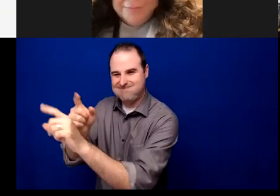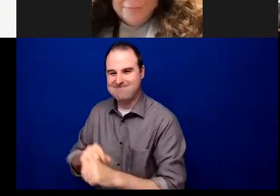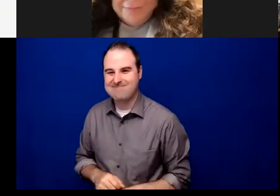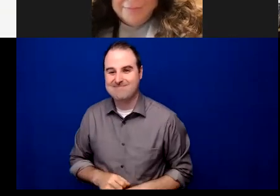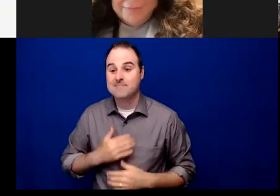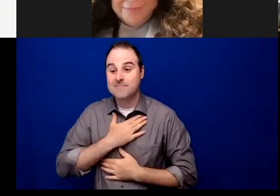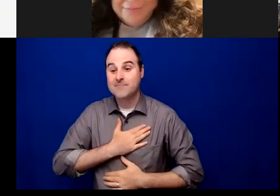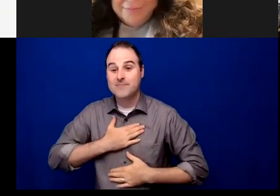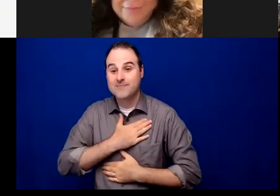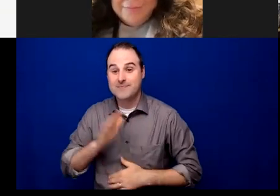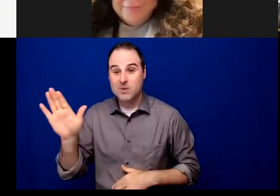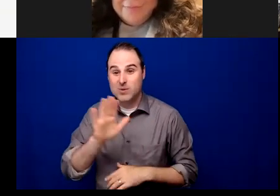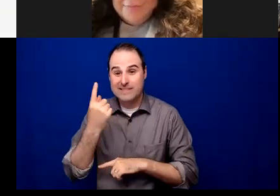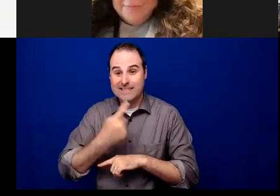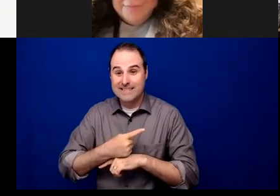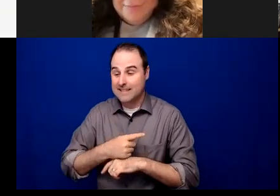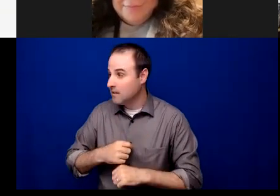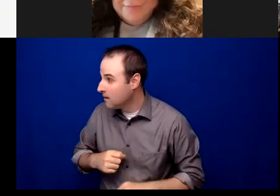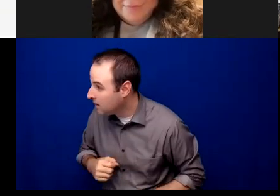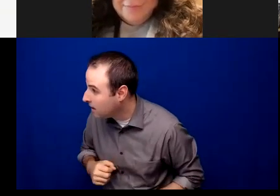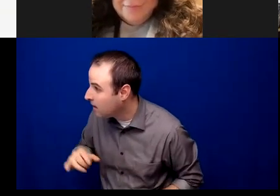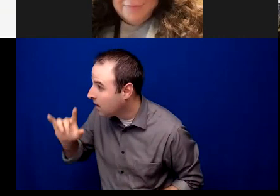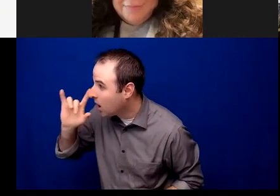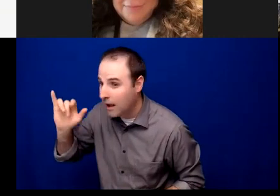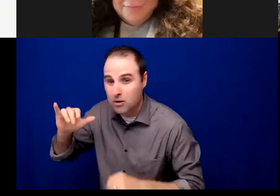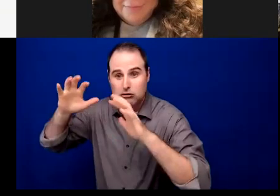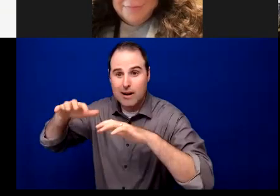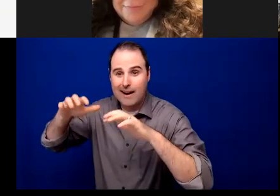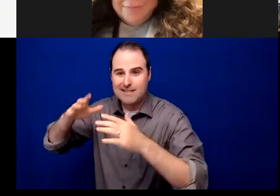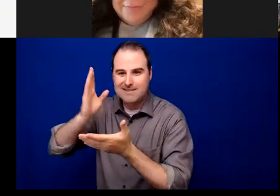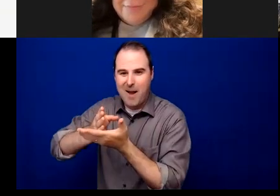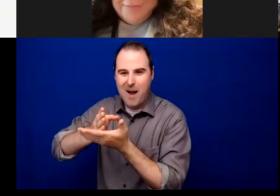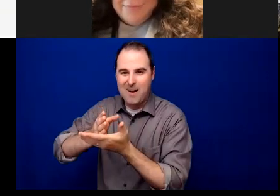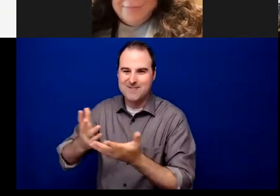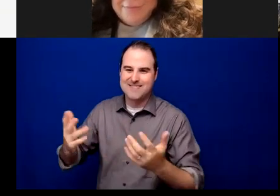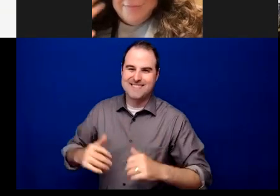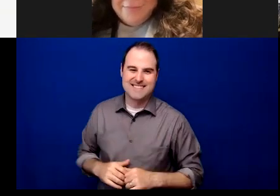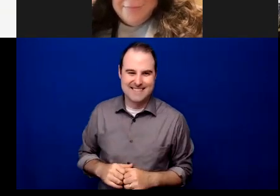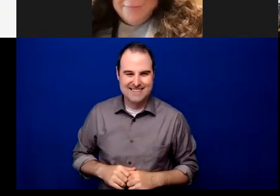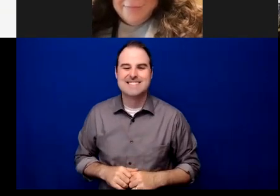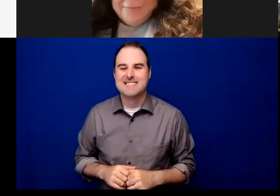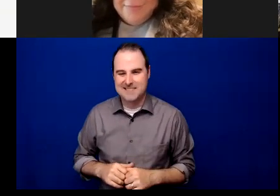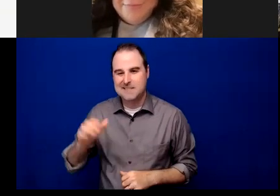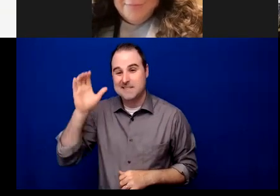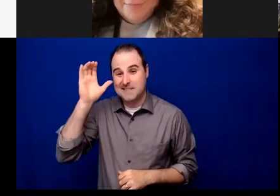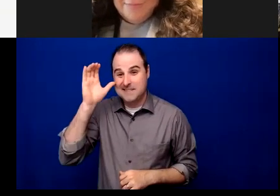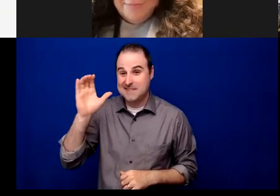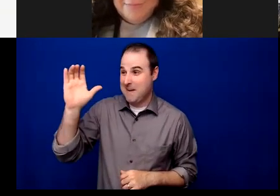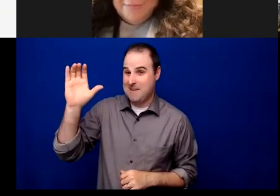It looks like the rain is stopped so, you know, it's the sun. The sun is back